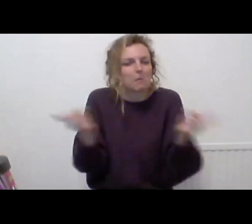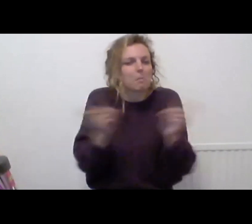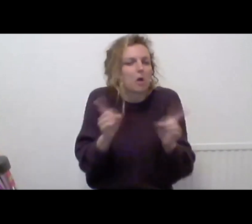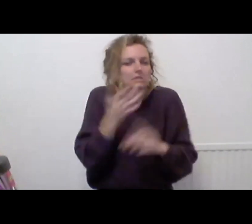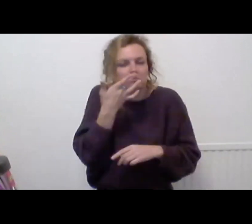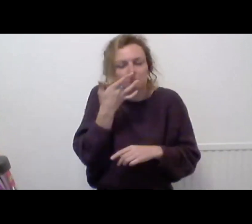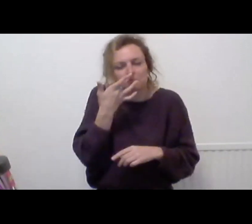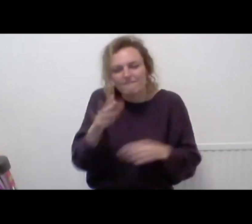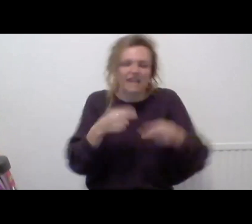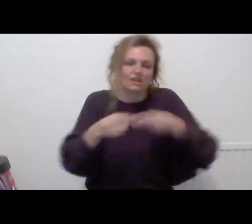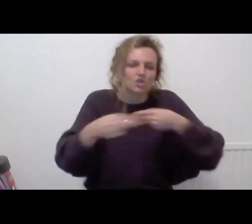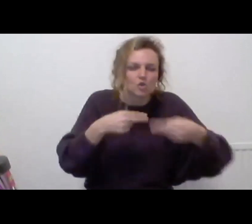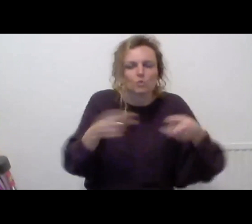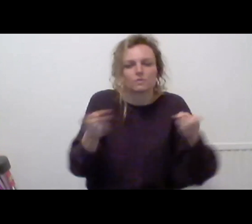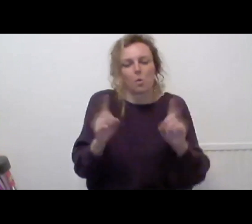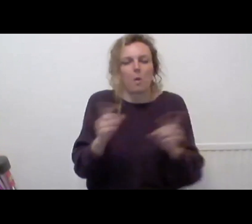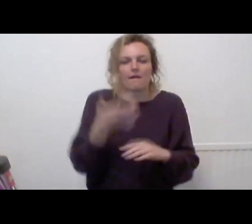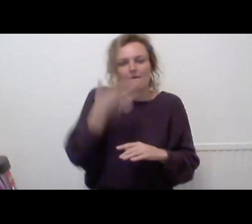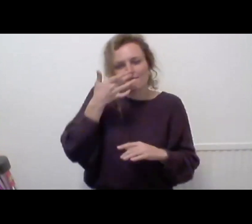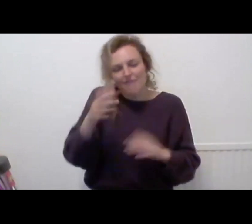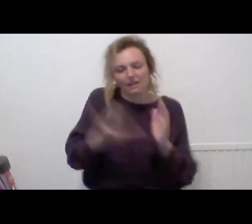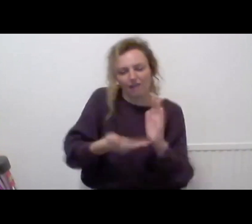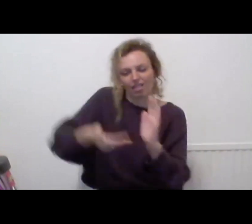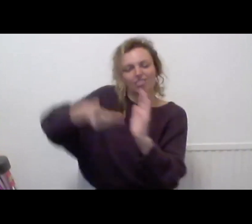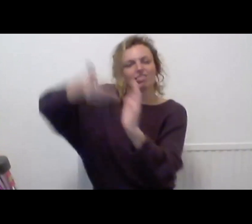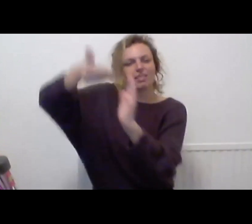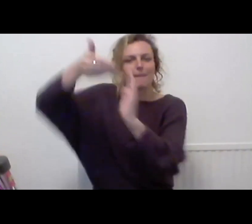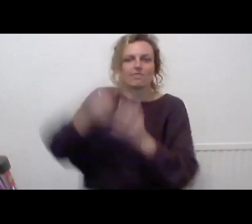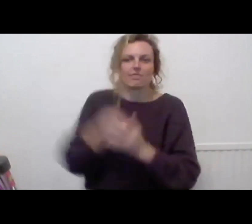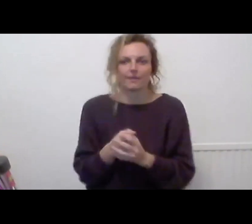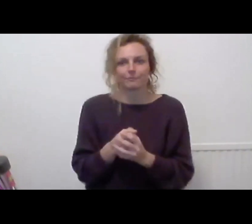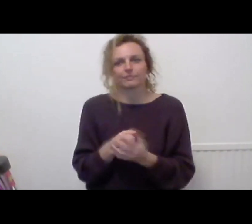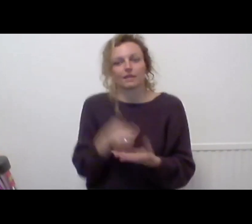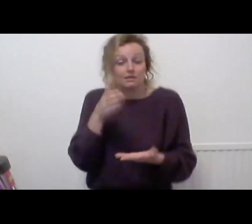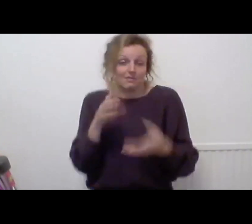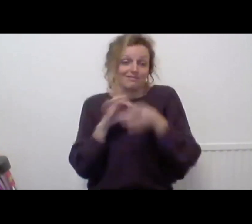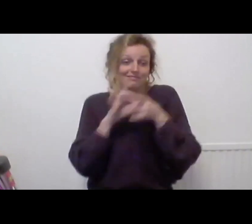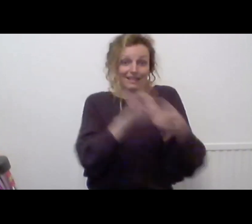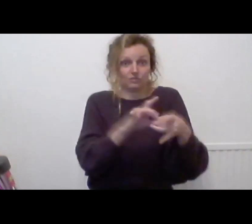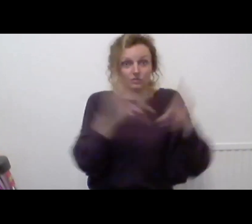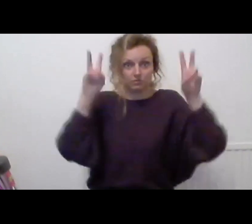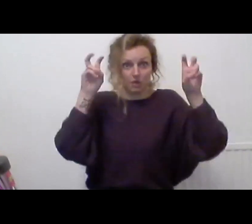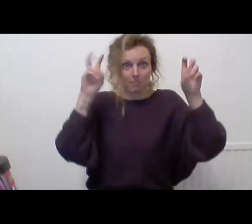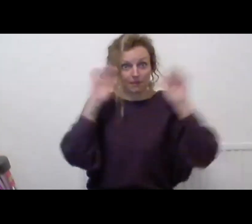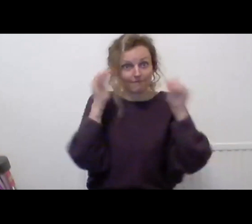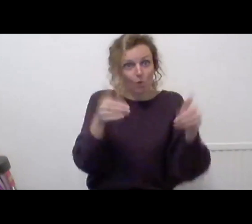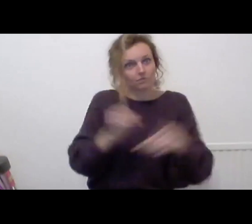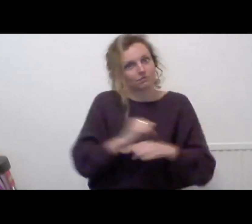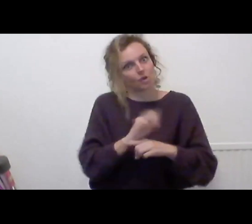really want to know about COVID vaccine. So just bear with me, I'm going to share my screen.